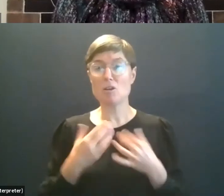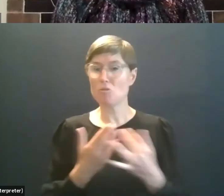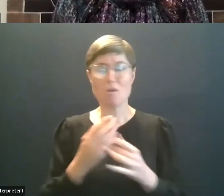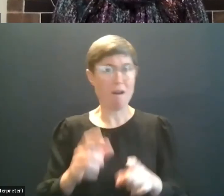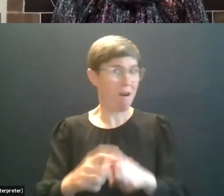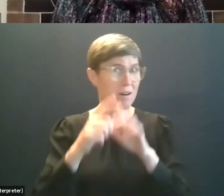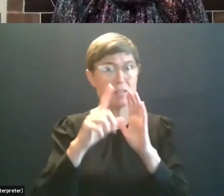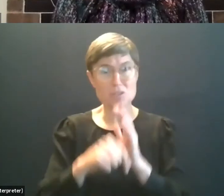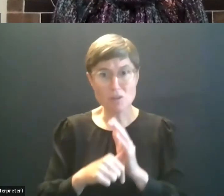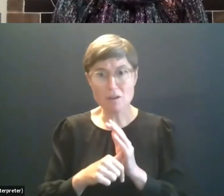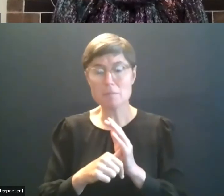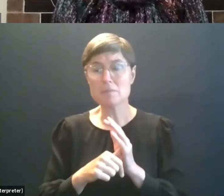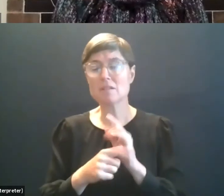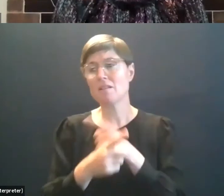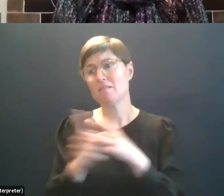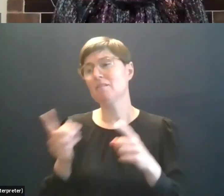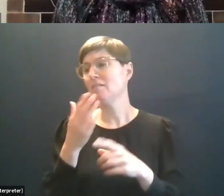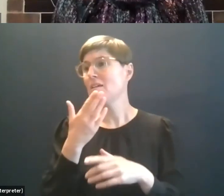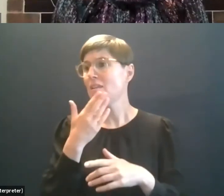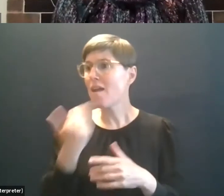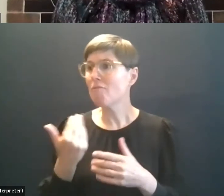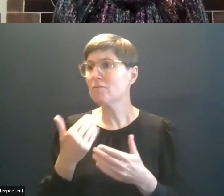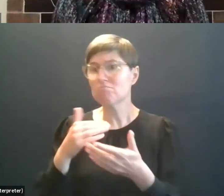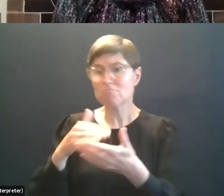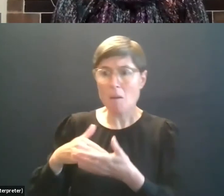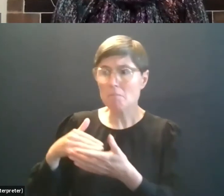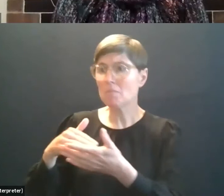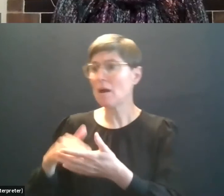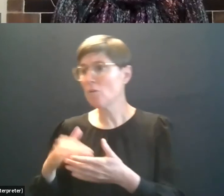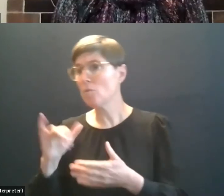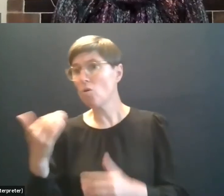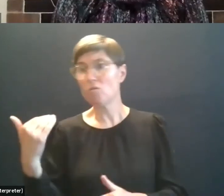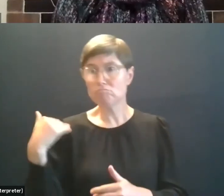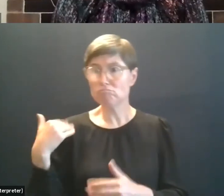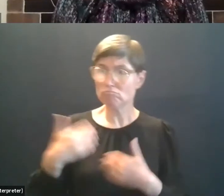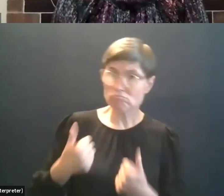have been the things that have really, really carried it through. So in addition to all